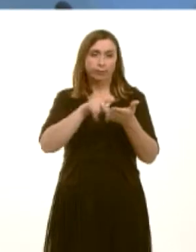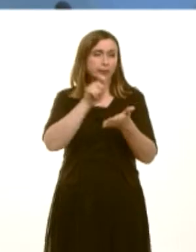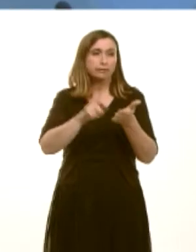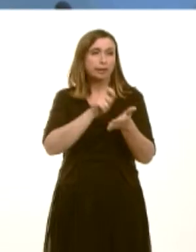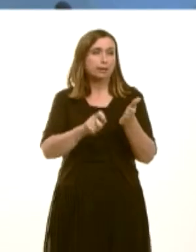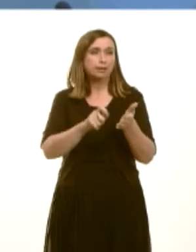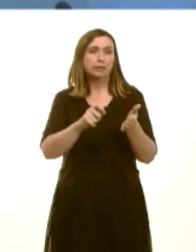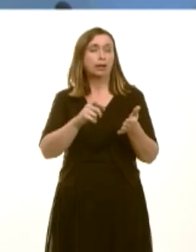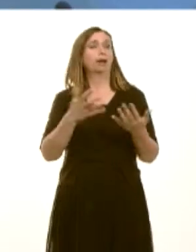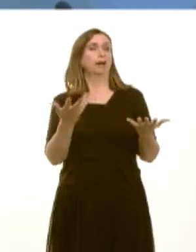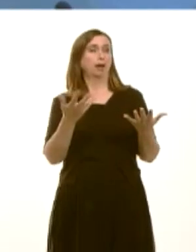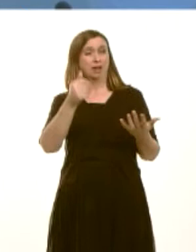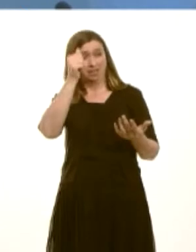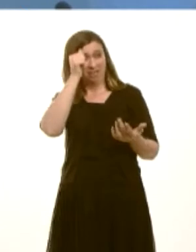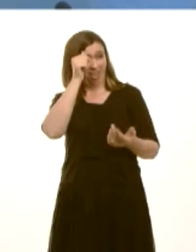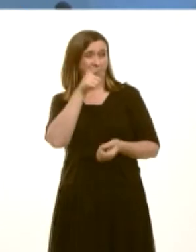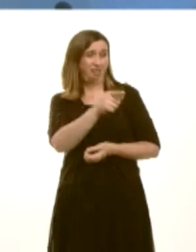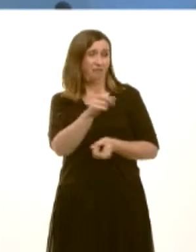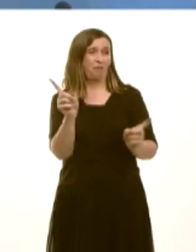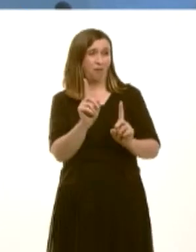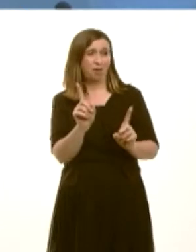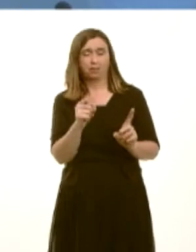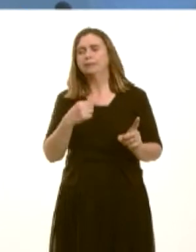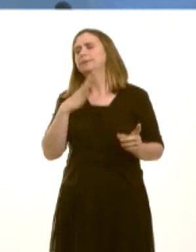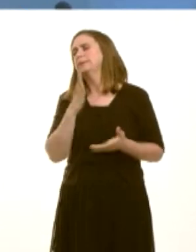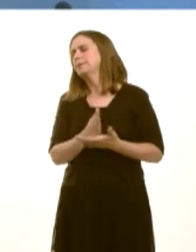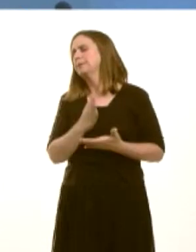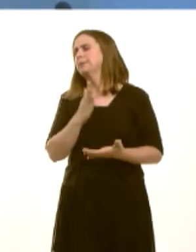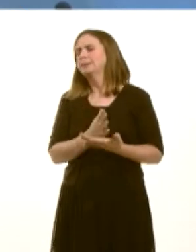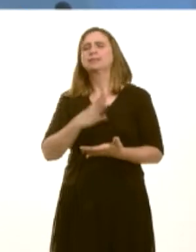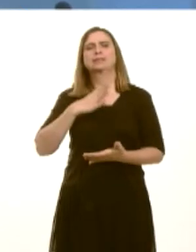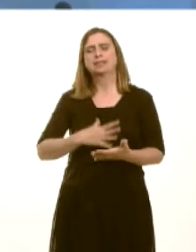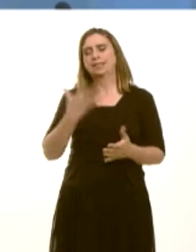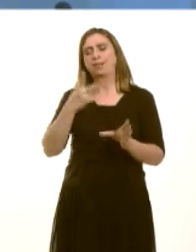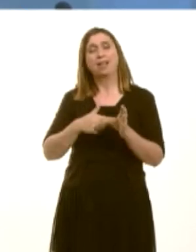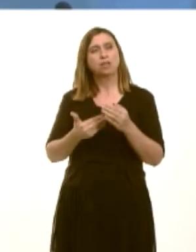Don't you believe that, ultimately, what we need for the next five years is the long-term